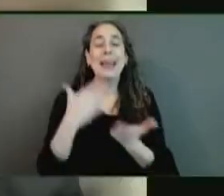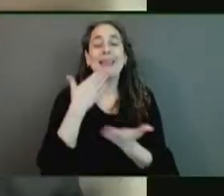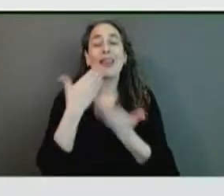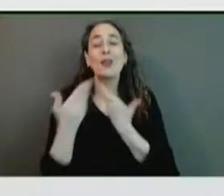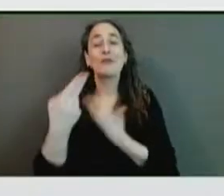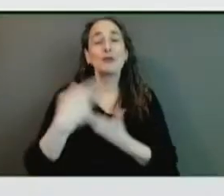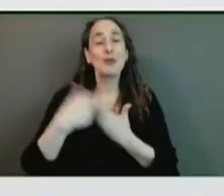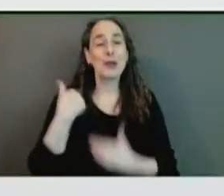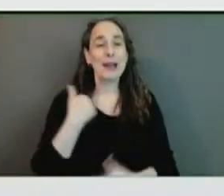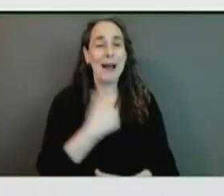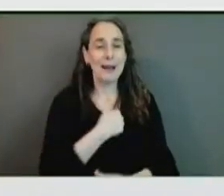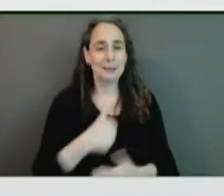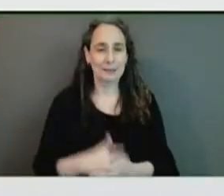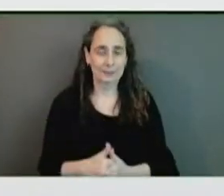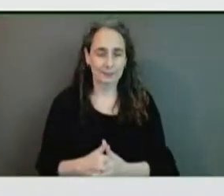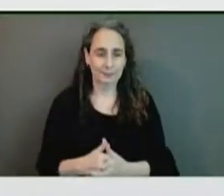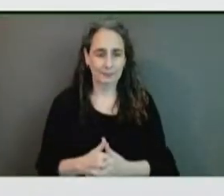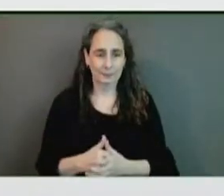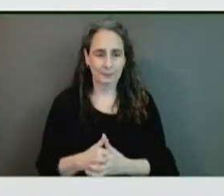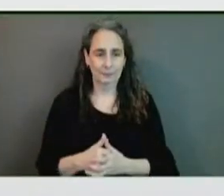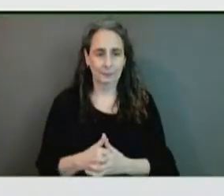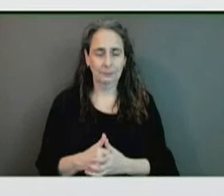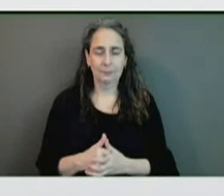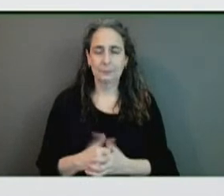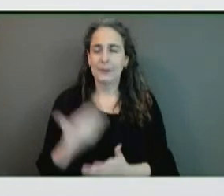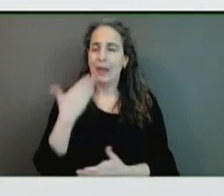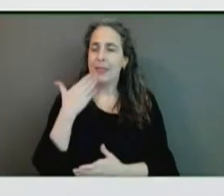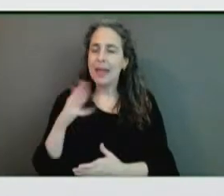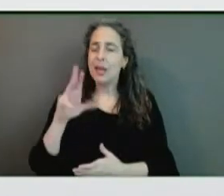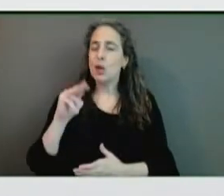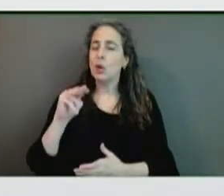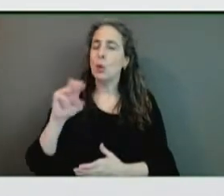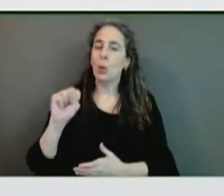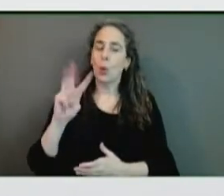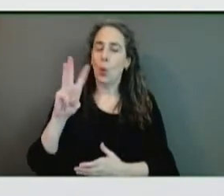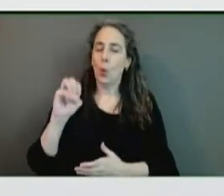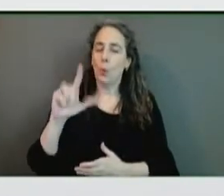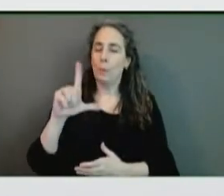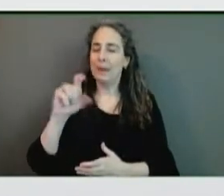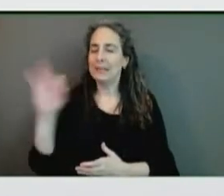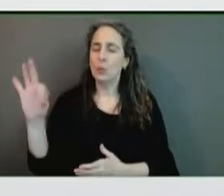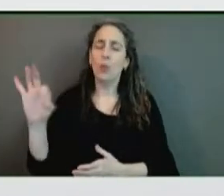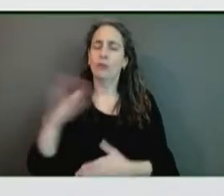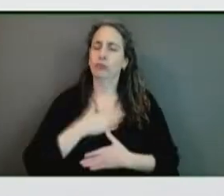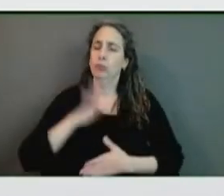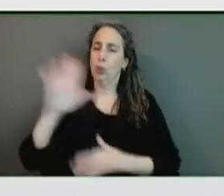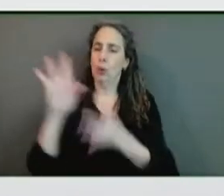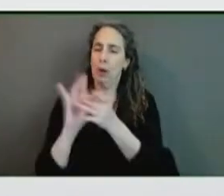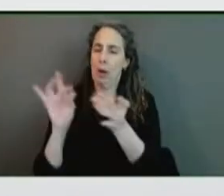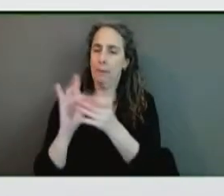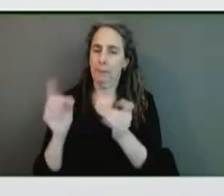this storm together again. Thank you for joining us. Thank you,